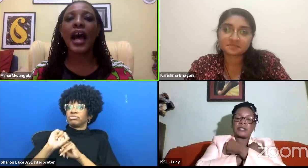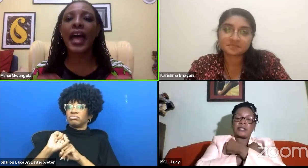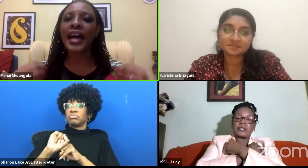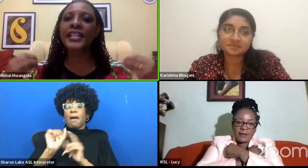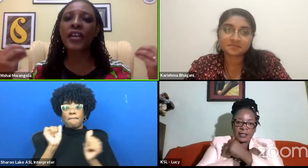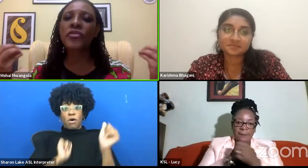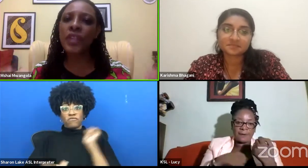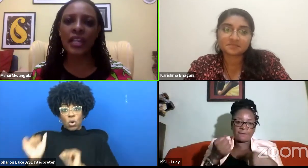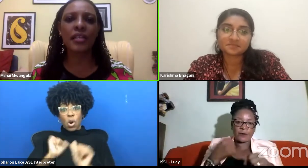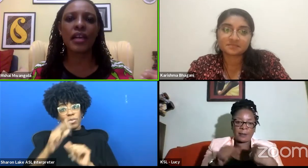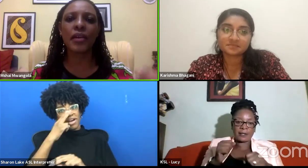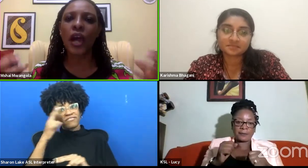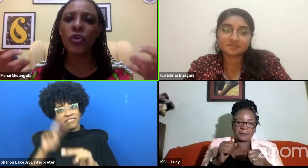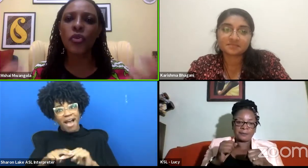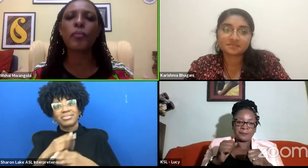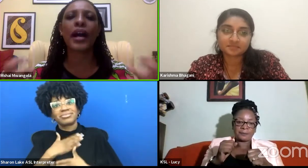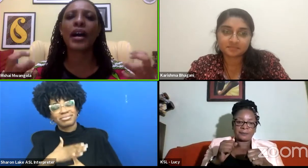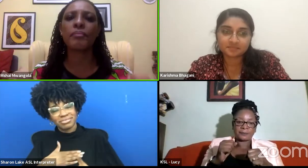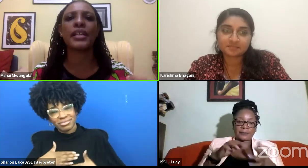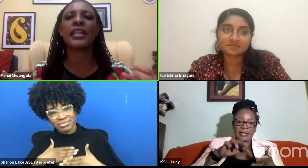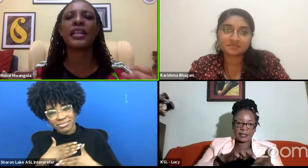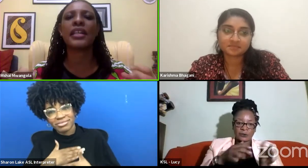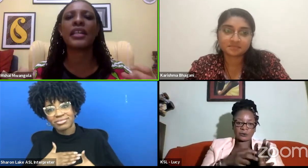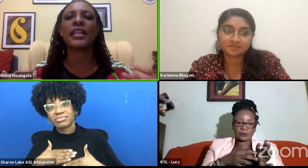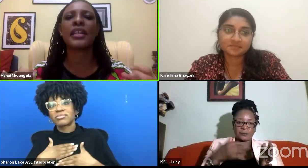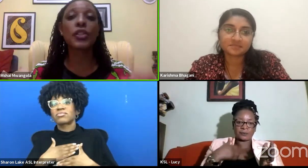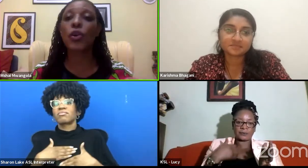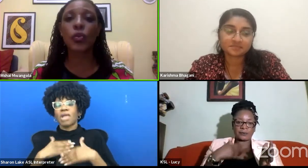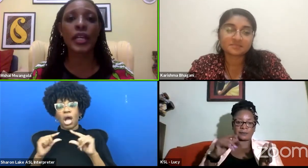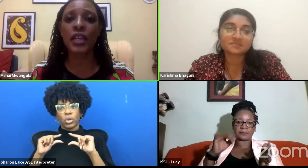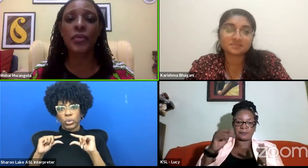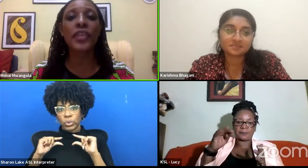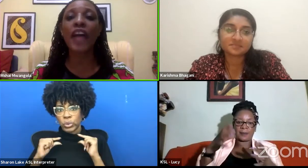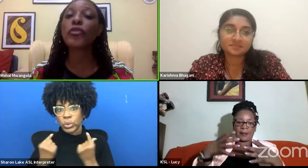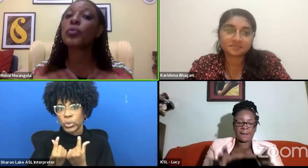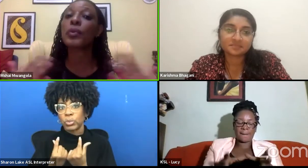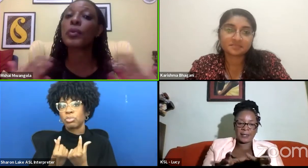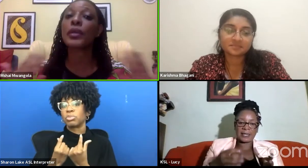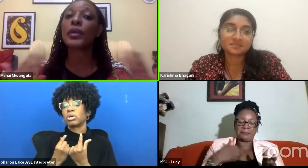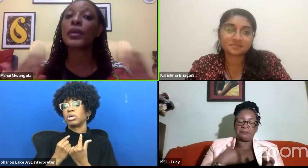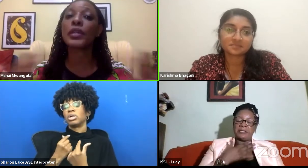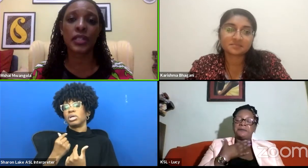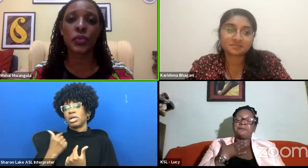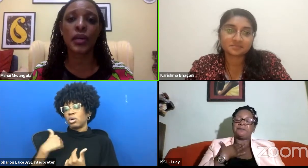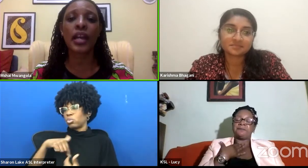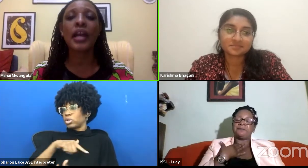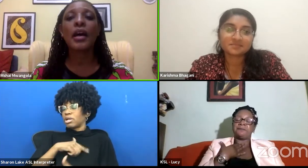I had a really a, group, a company I adored working with. I thought we were doing important work